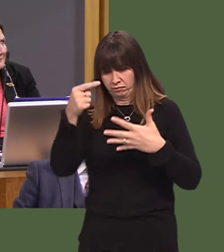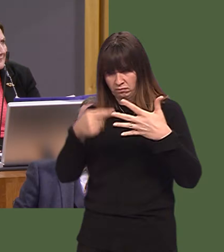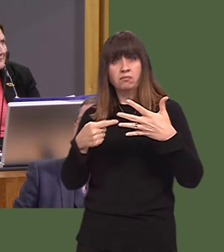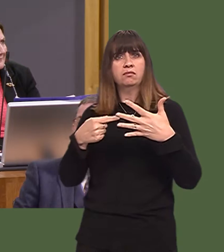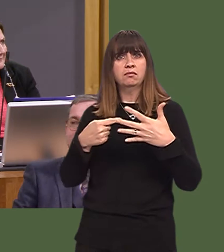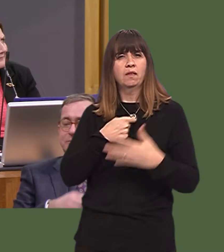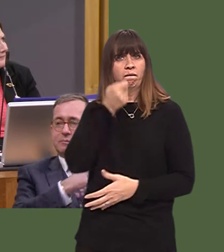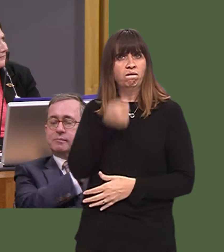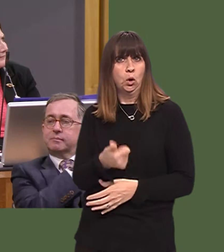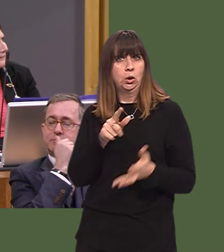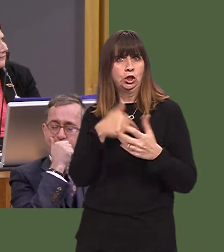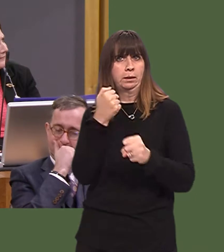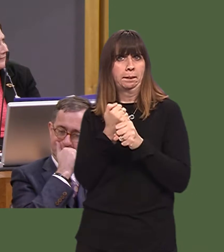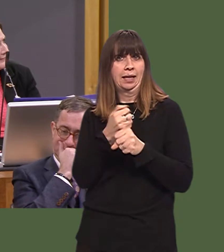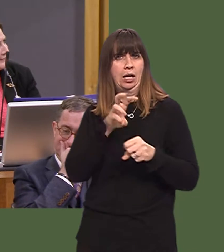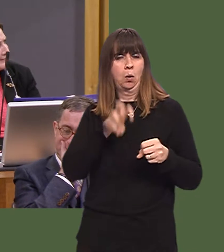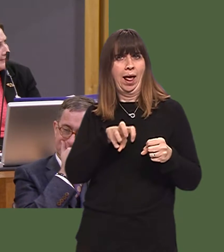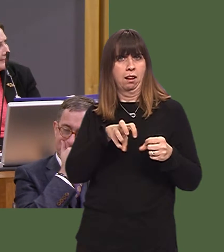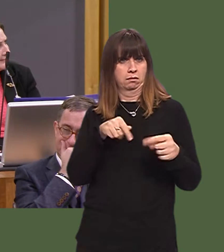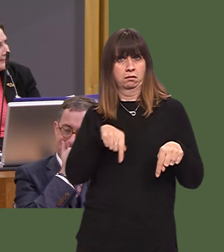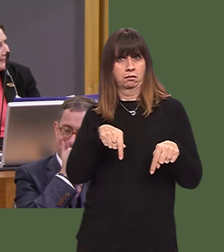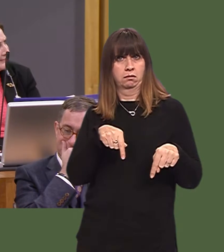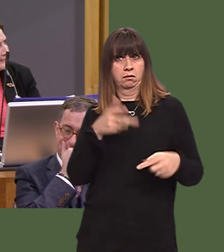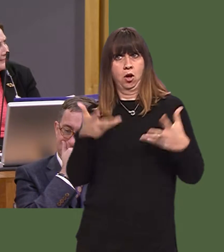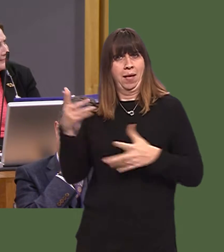the lowest number of GPs in Wales per 1,000 people in the UK.